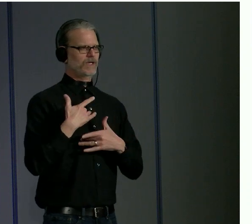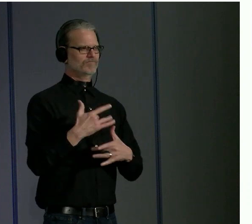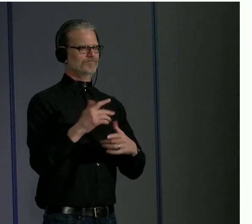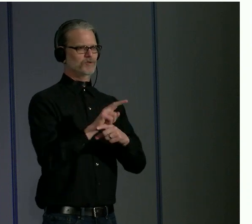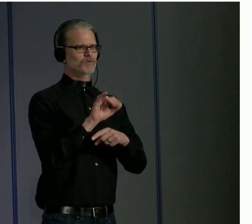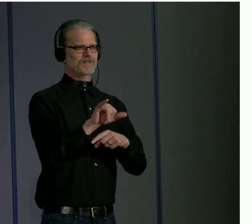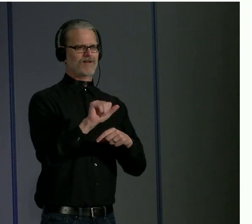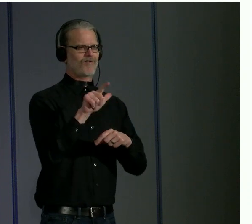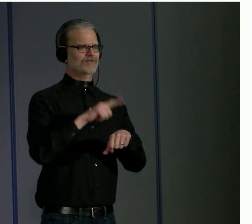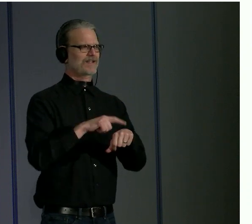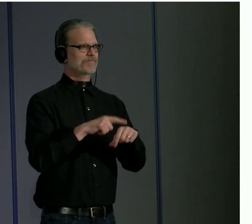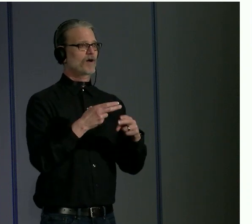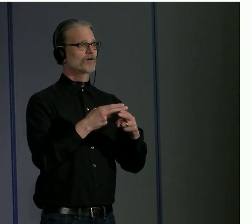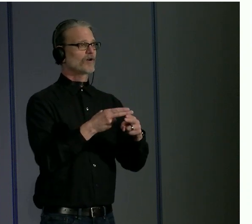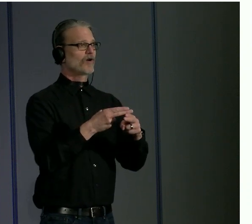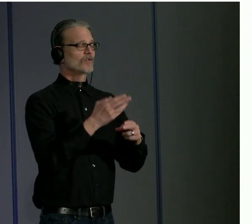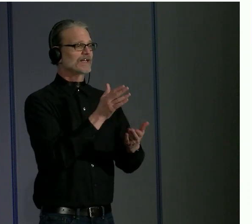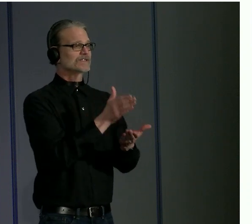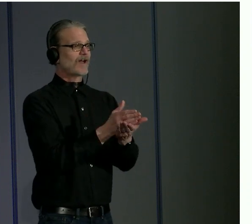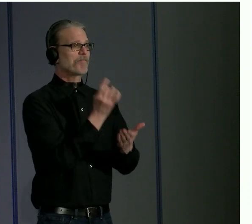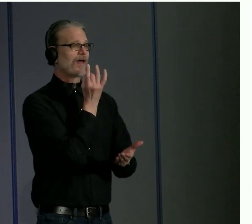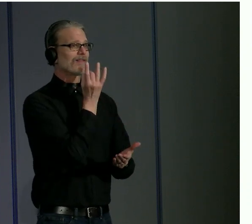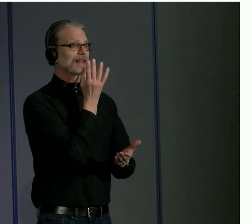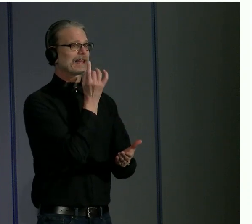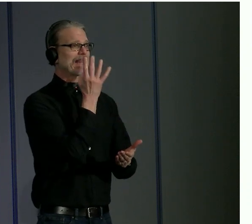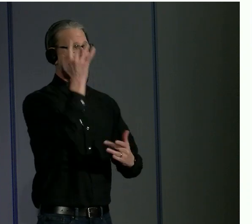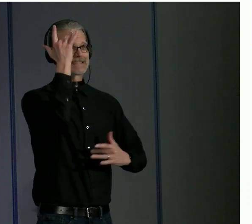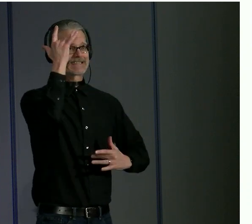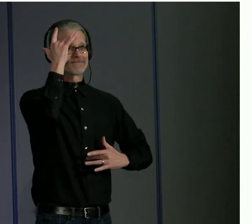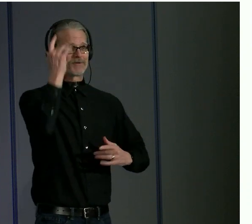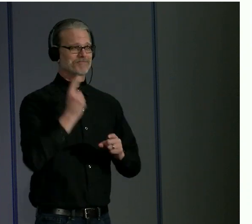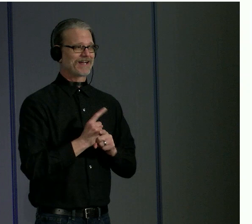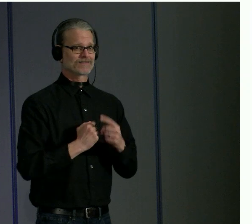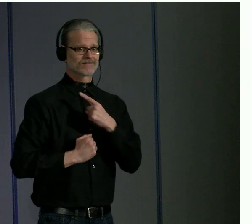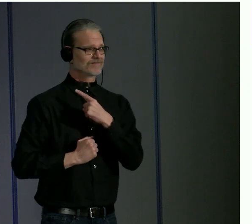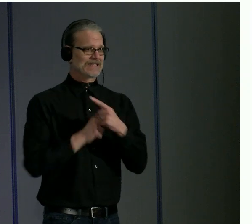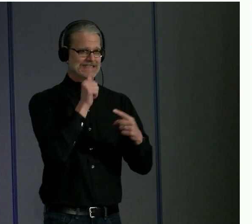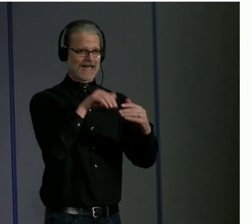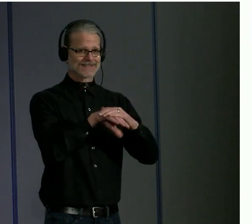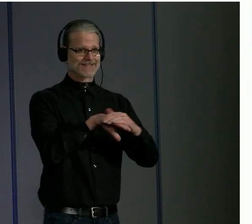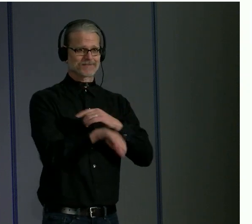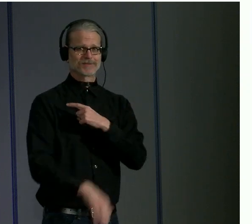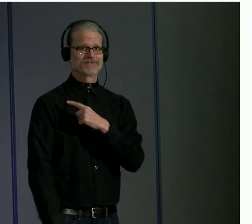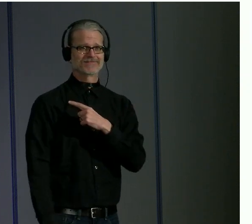this the stoplight syndrome. This is not an accessible chart. It's not an accessible table.